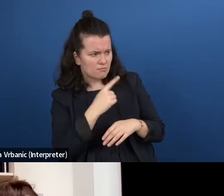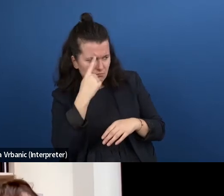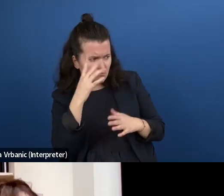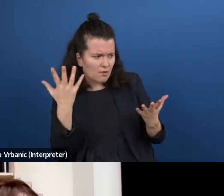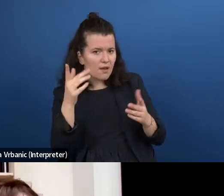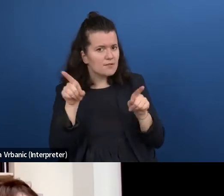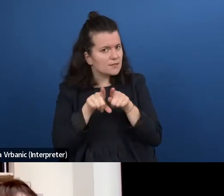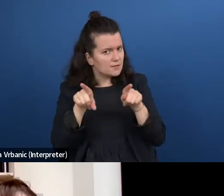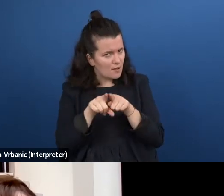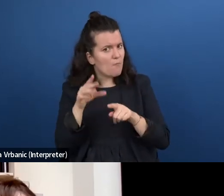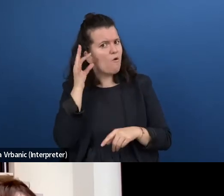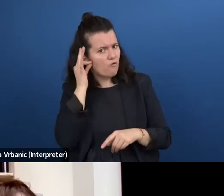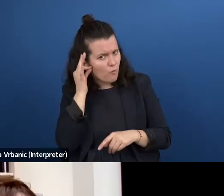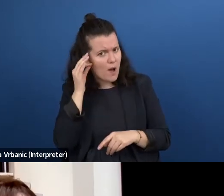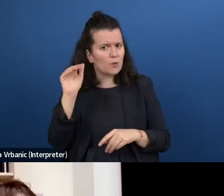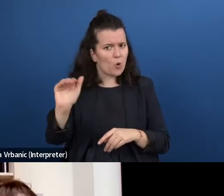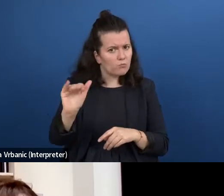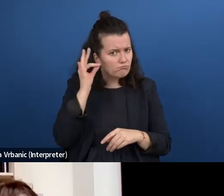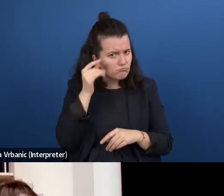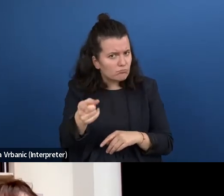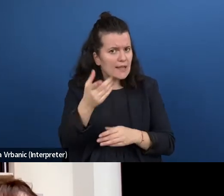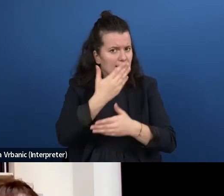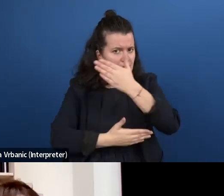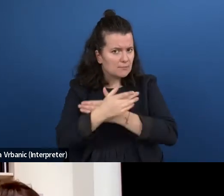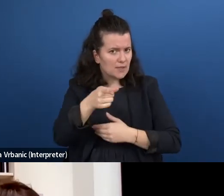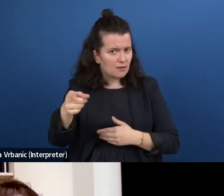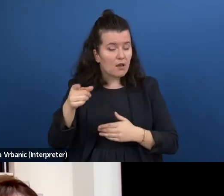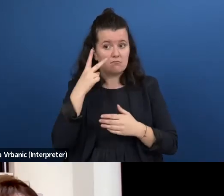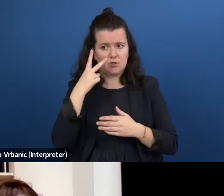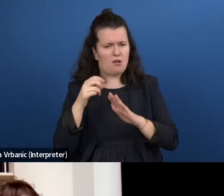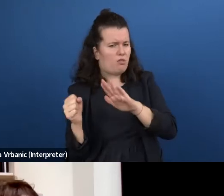Spain is one of the countries in the EU where there is more prostitution.